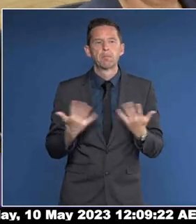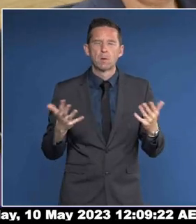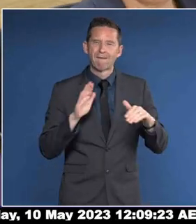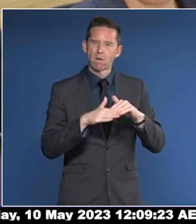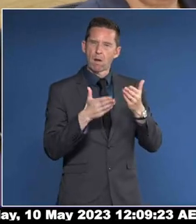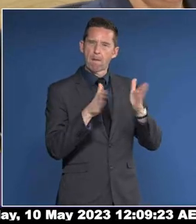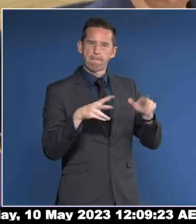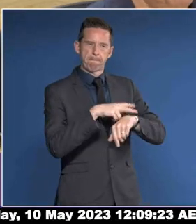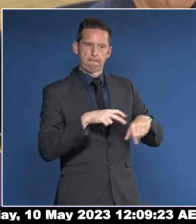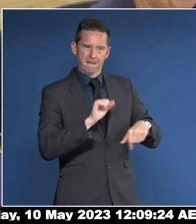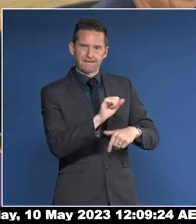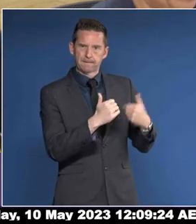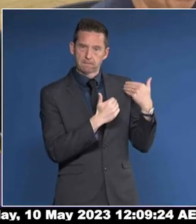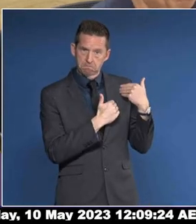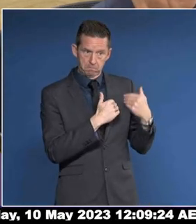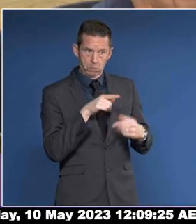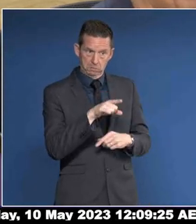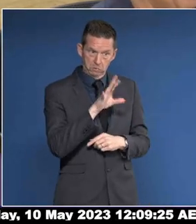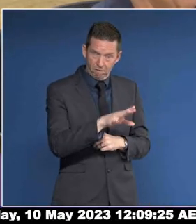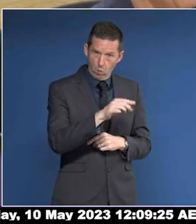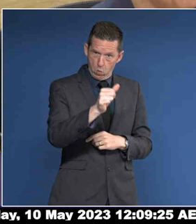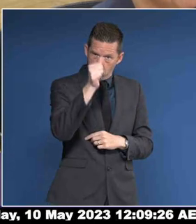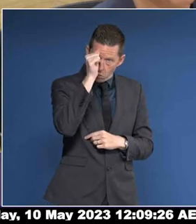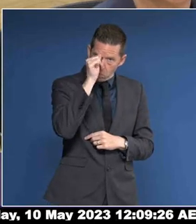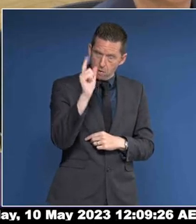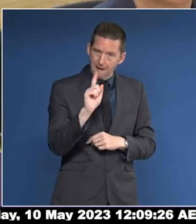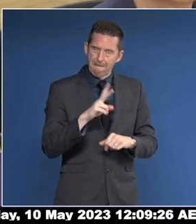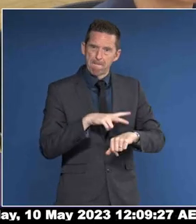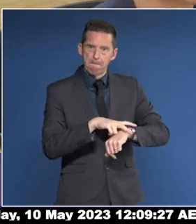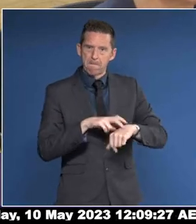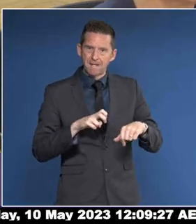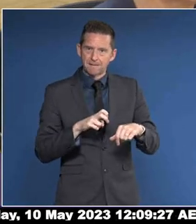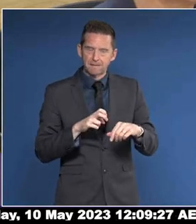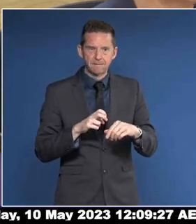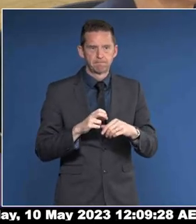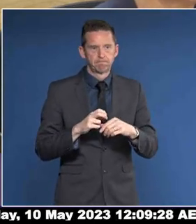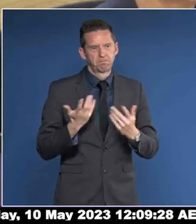any knowledge as to whether or not of police throughout their careers - so I'm talking